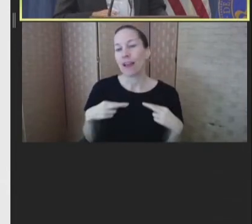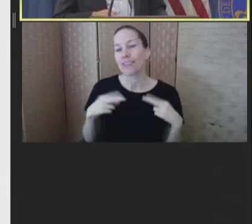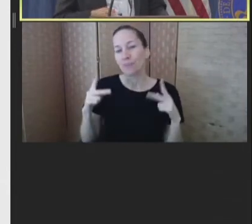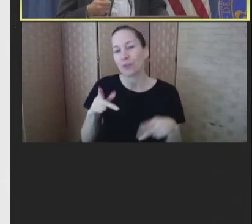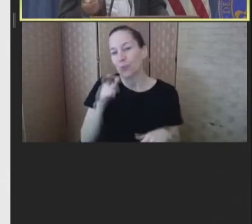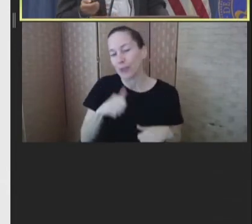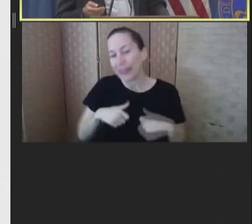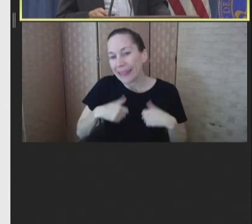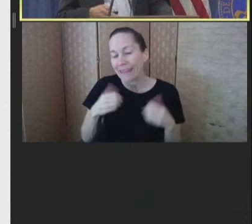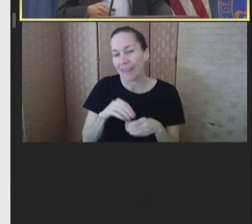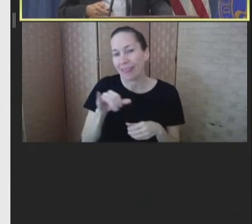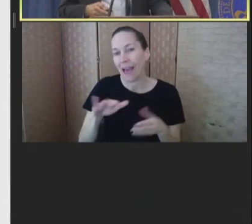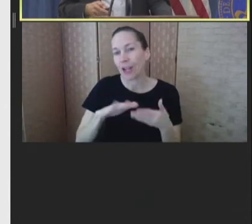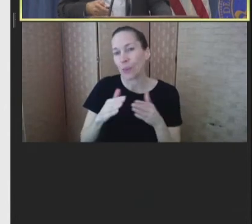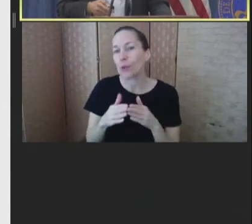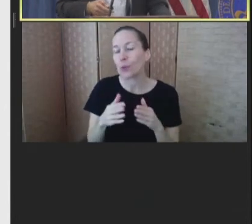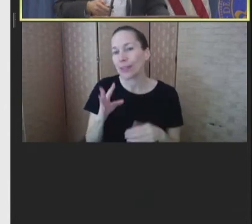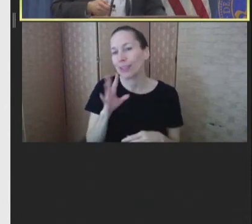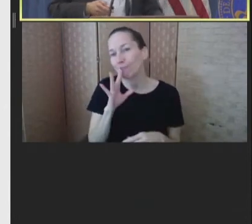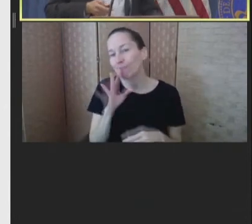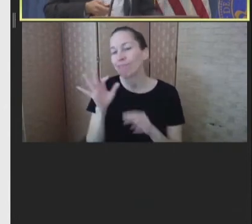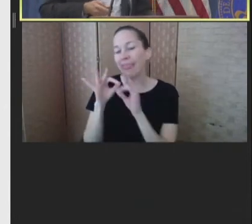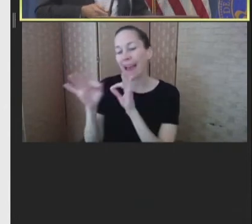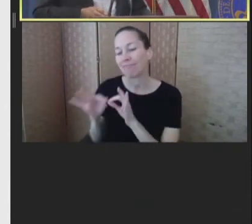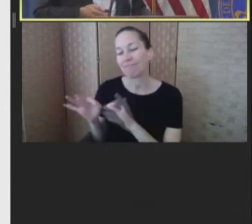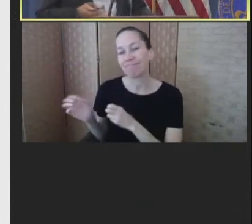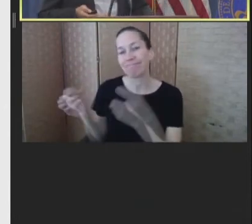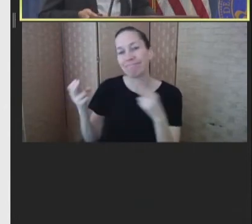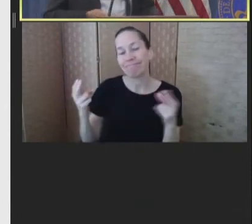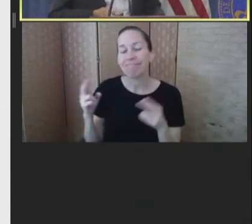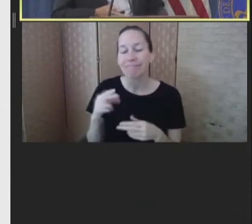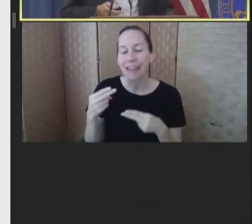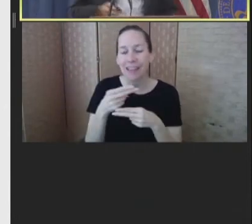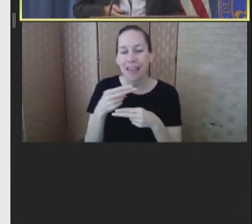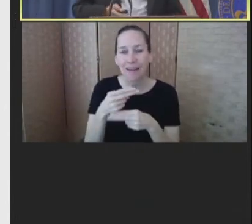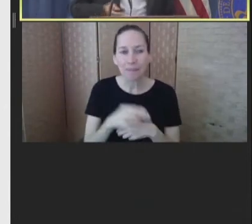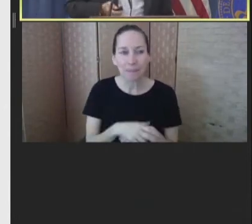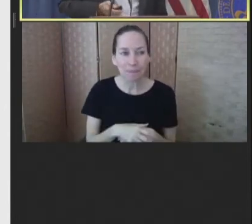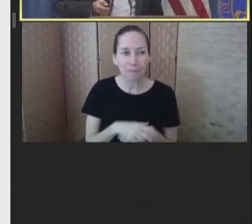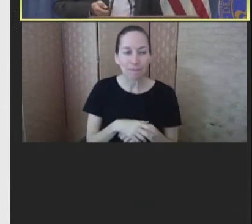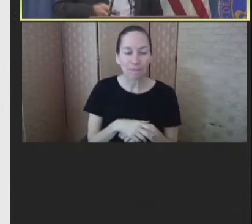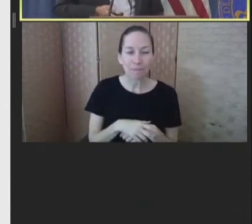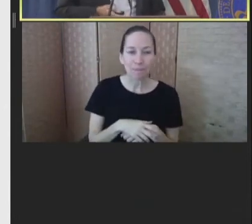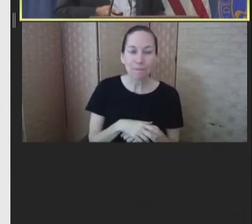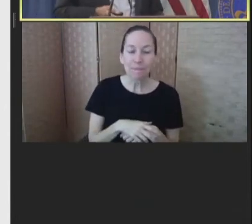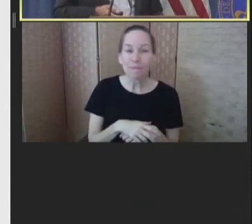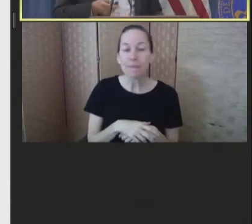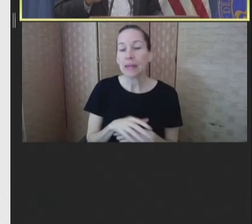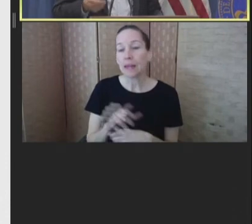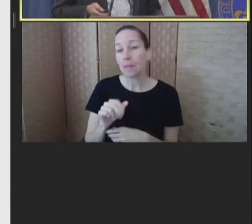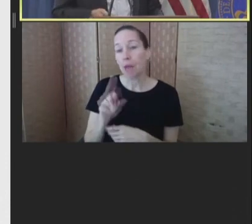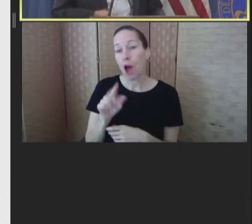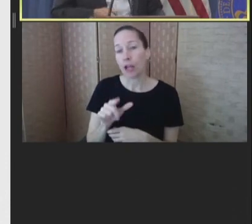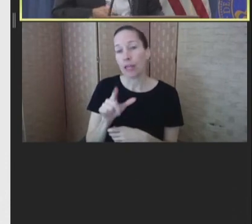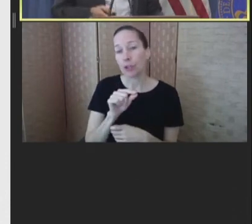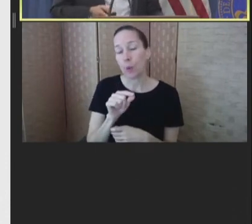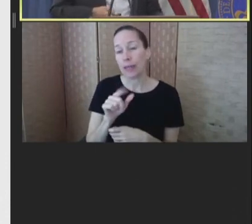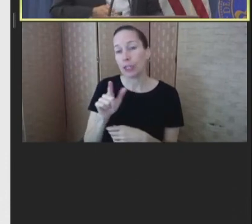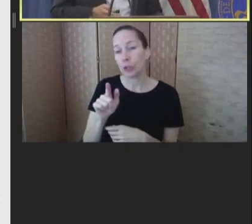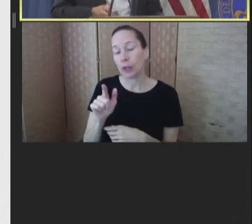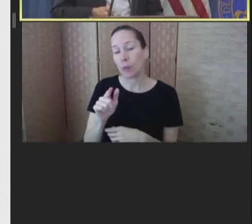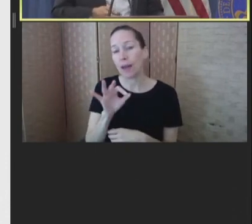These are the results in West Marin. So we had, by August of 2021, 98 percent of our Latinx residents